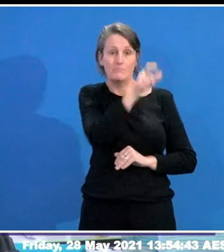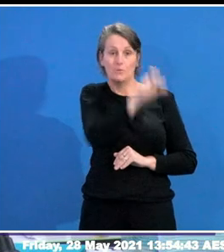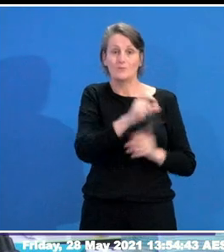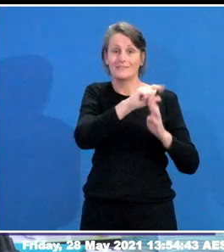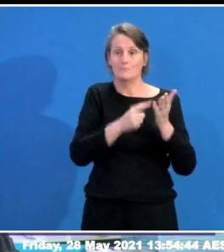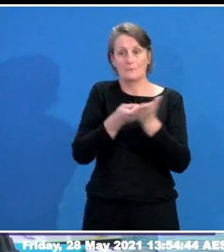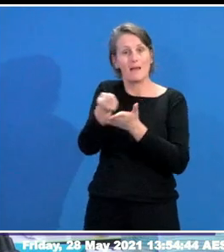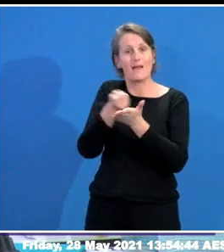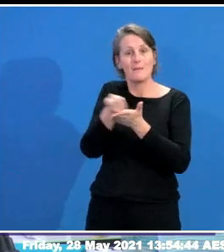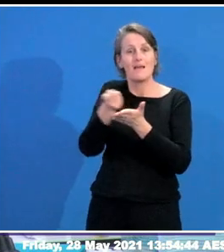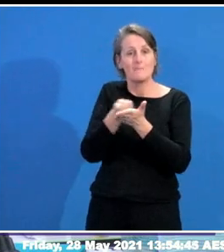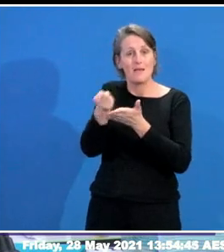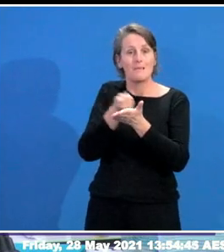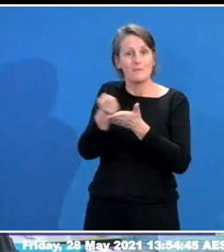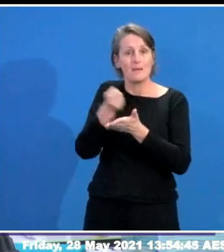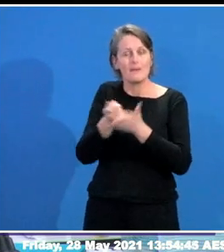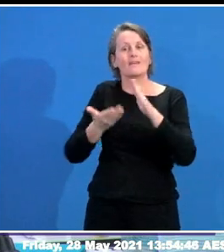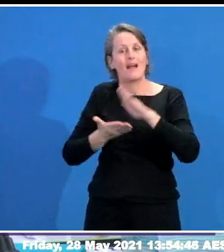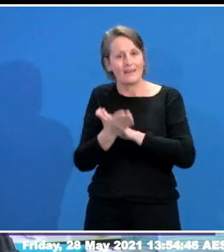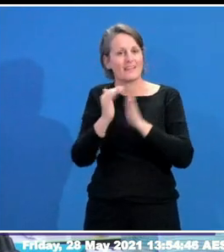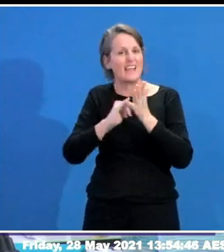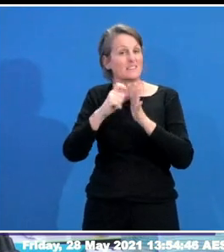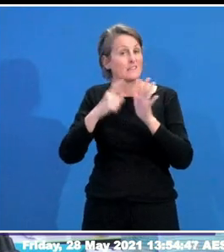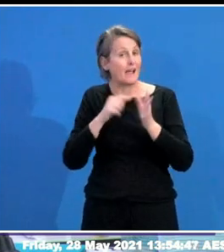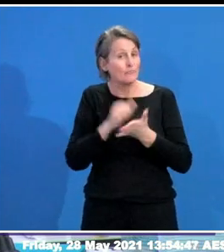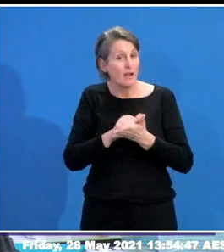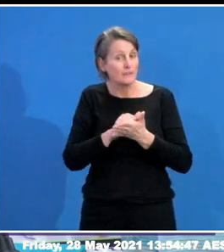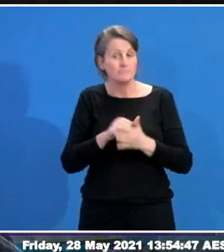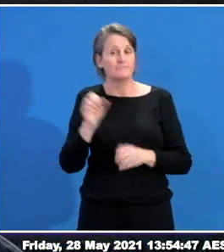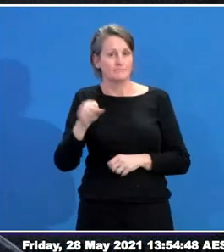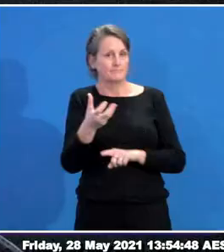turn are funded through the SDA process? MR McNAUGHTON: Yes, that is correct, Chair.